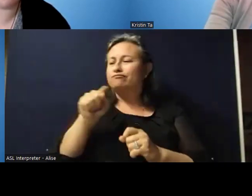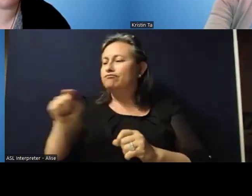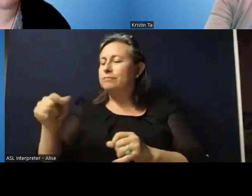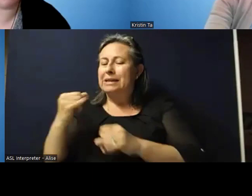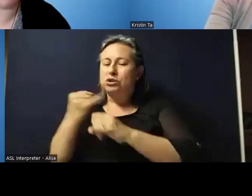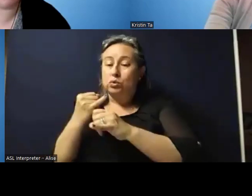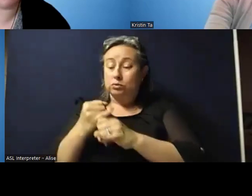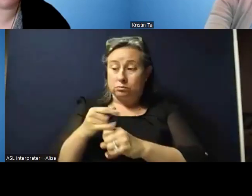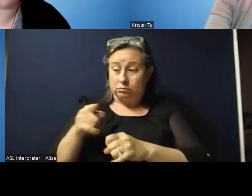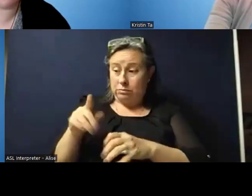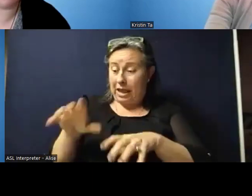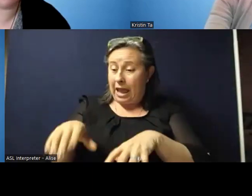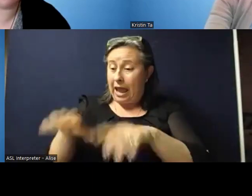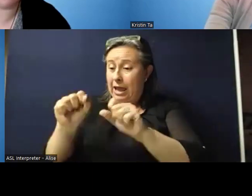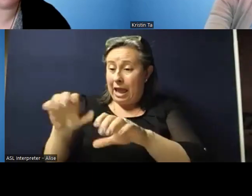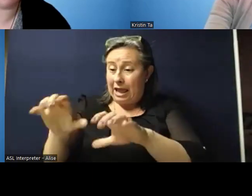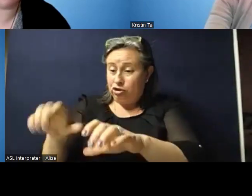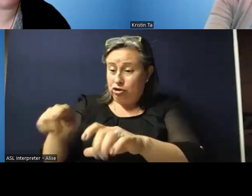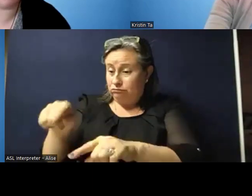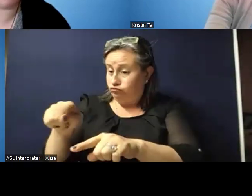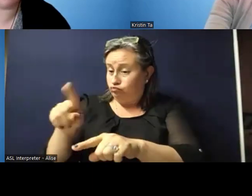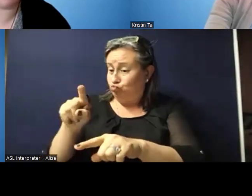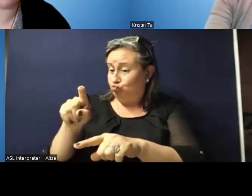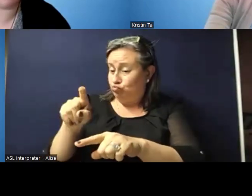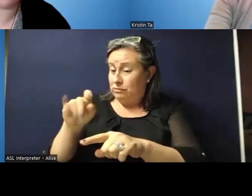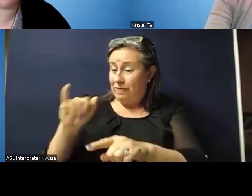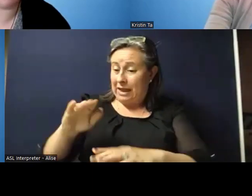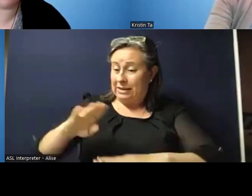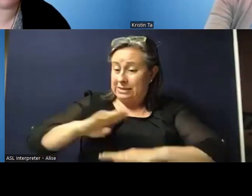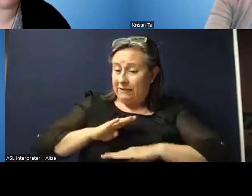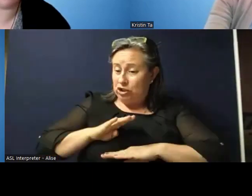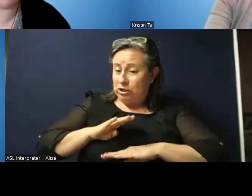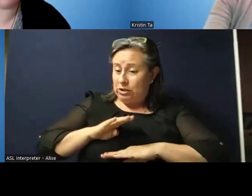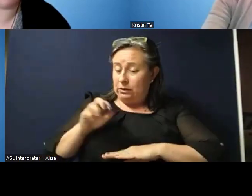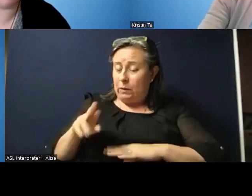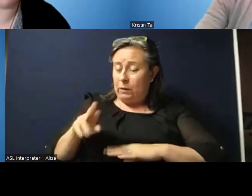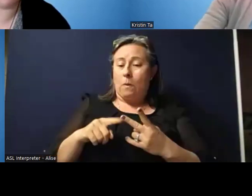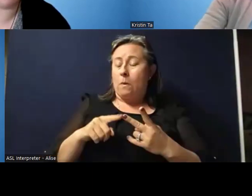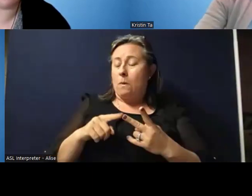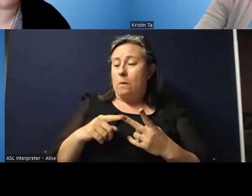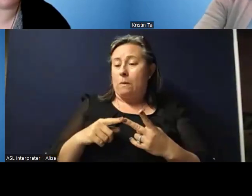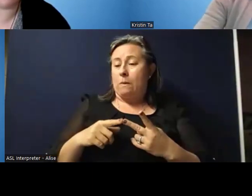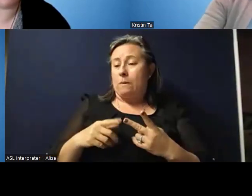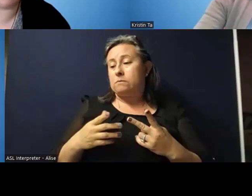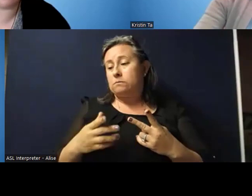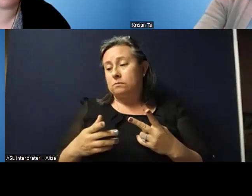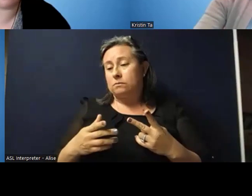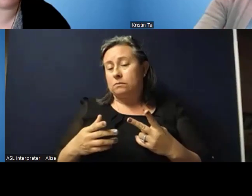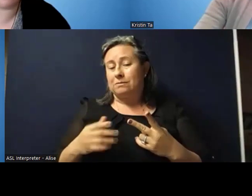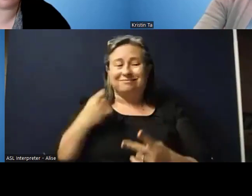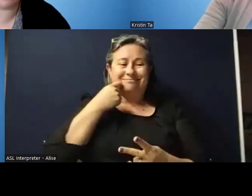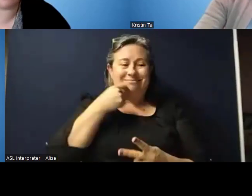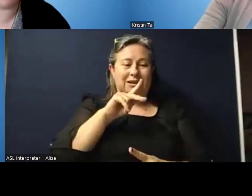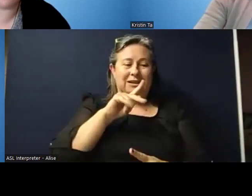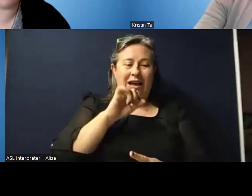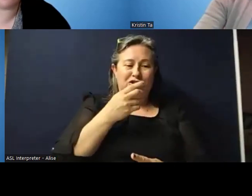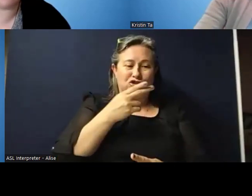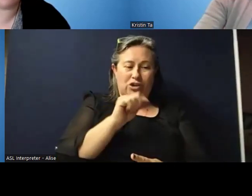that the institution has taken is sufficient or whether we, like Ki-Cha said, whether it's so egregious